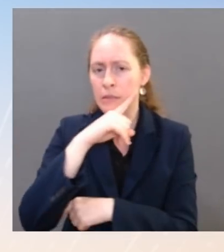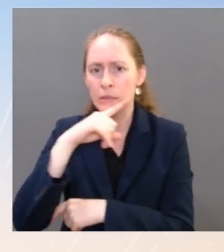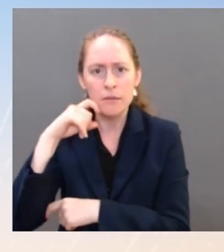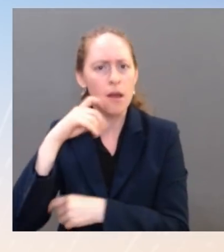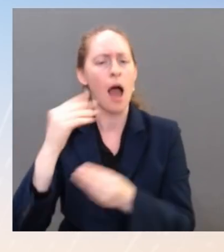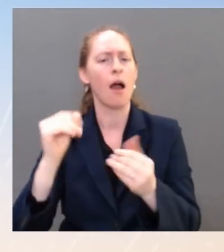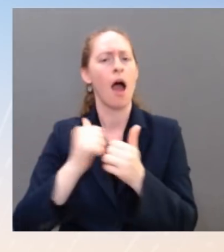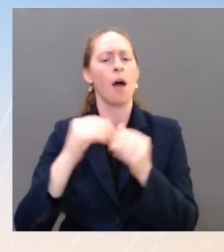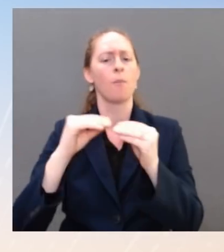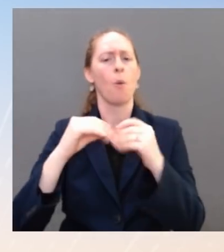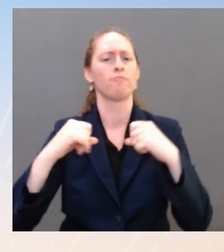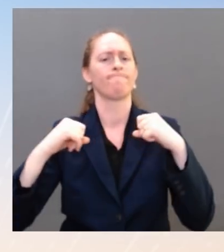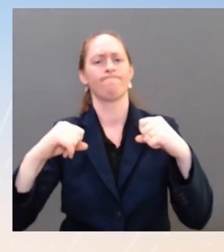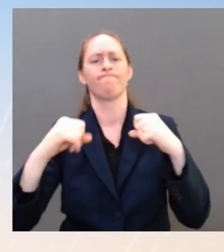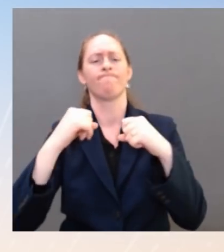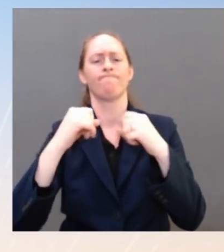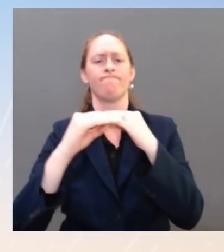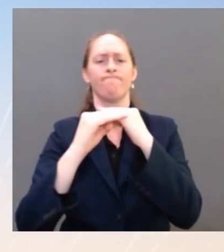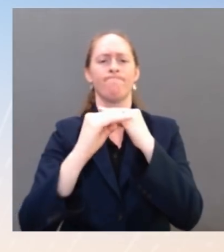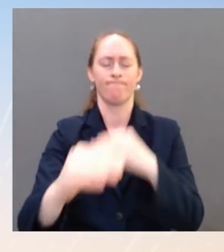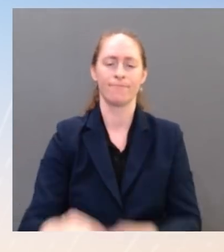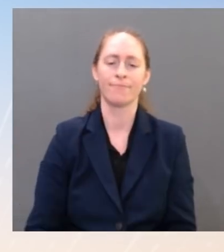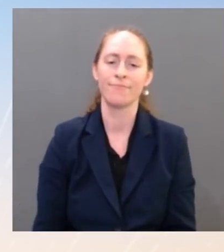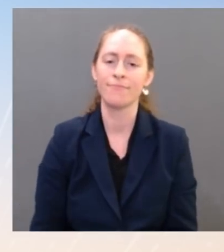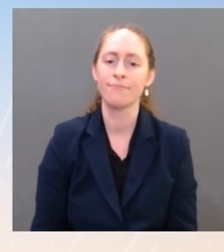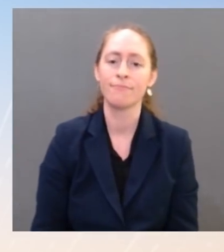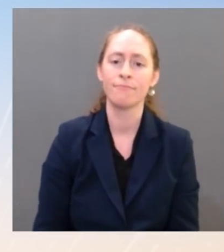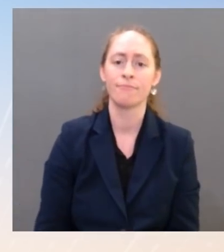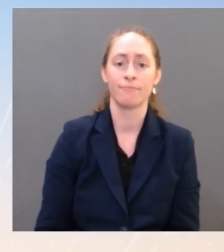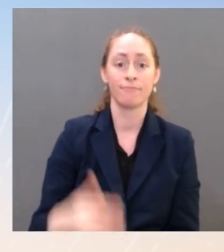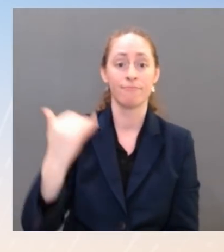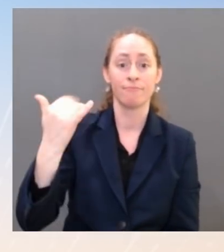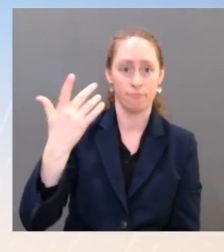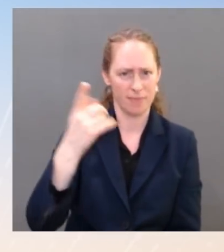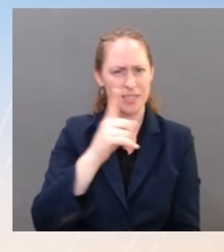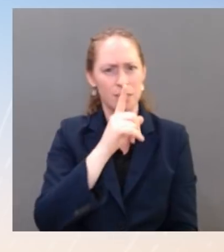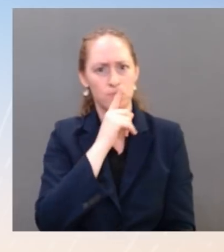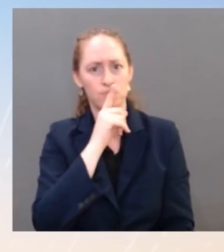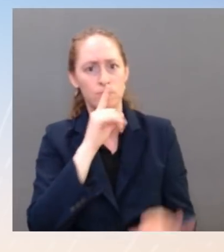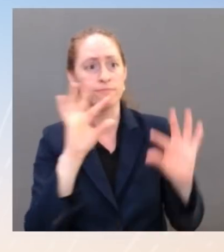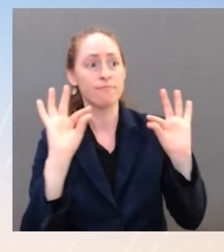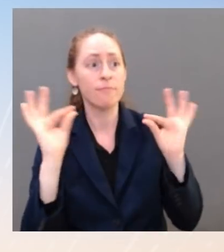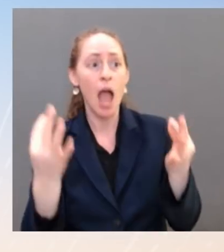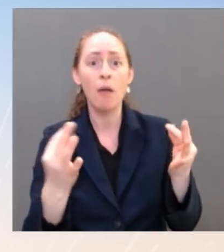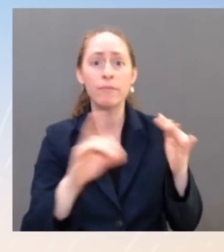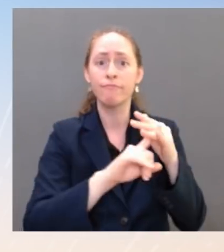Businesses are at risk, wildlife are in danger. And we see how critical these investments are.